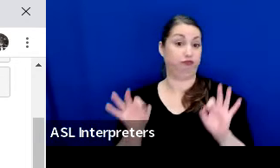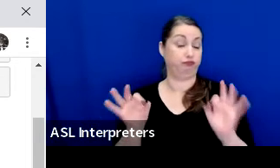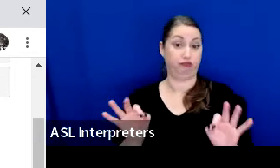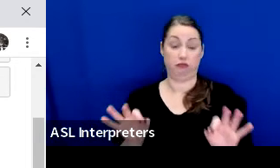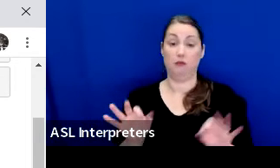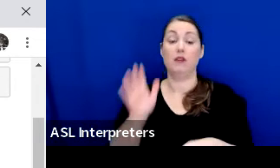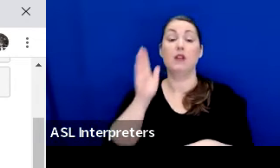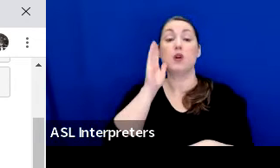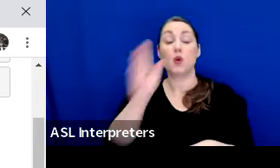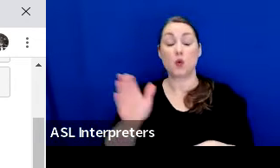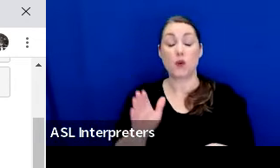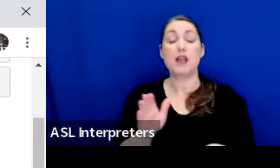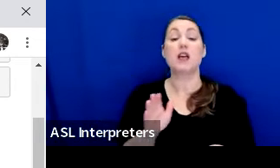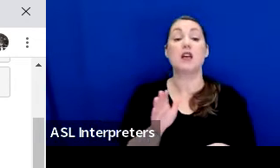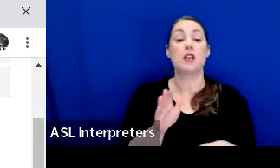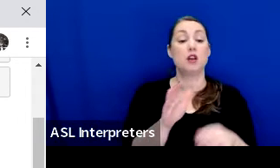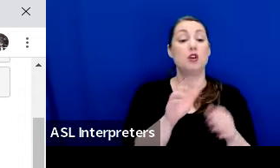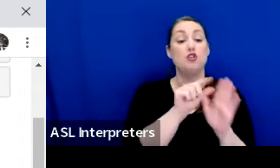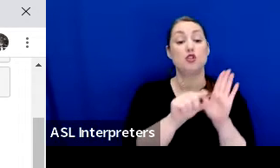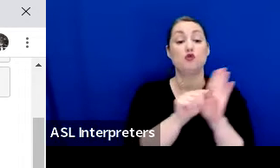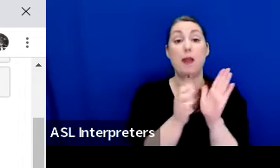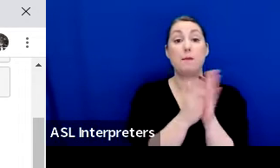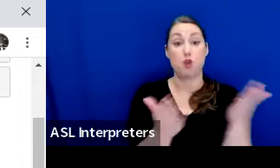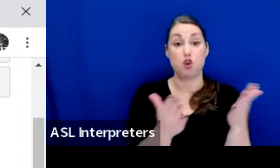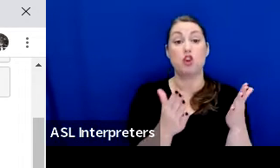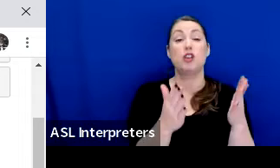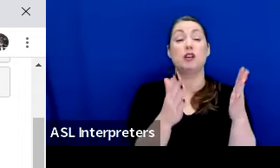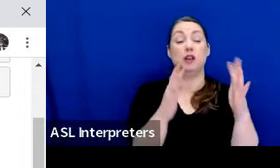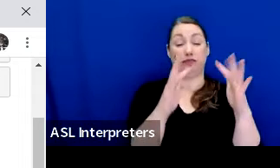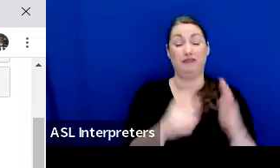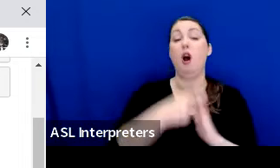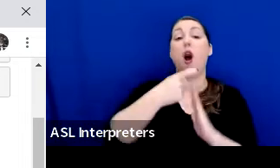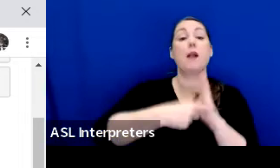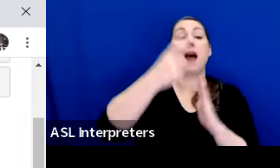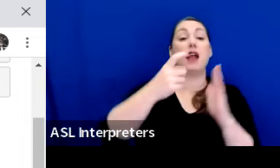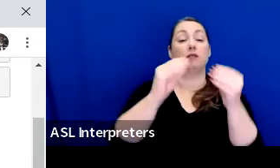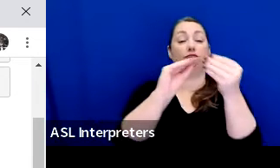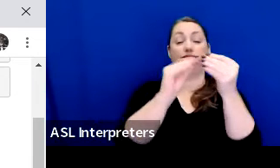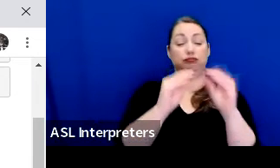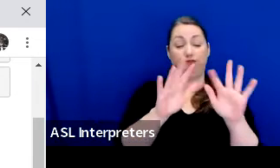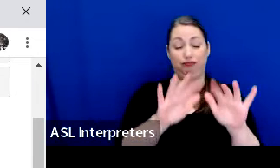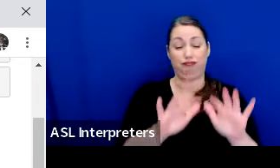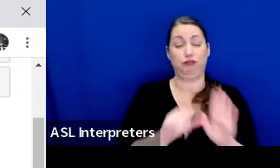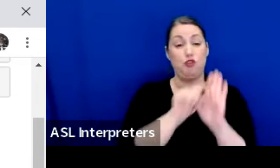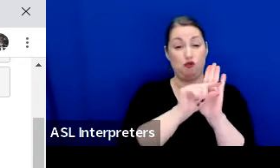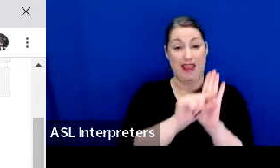send it into the canvas grade book. So you don't have to do anything, in fact, once